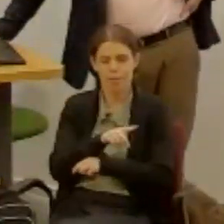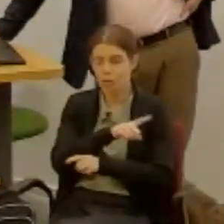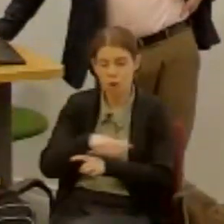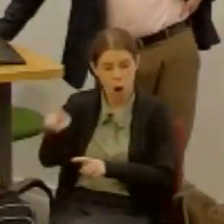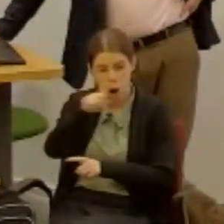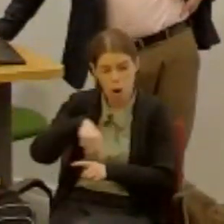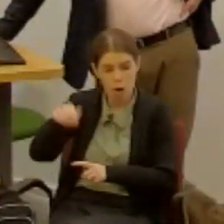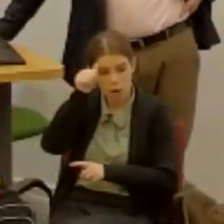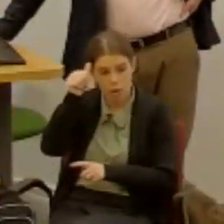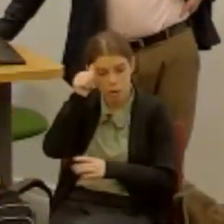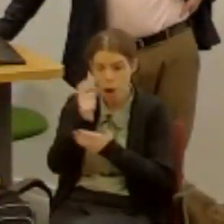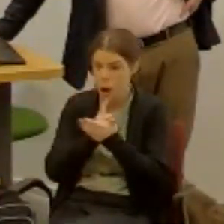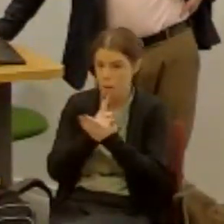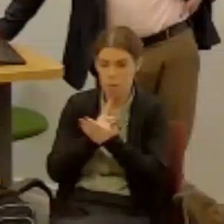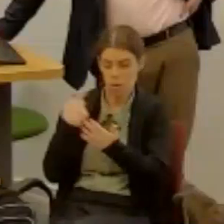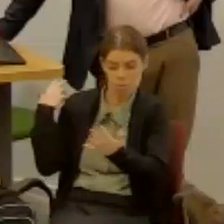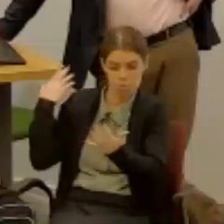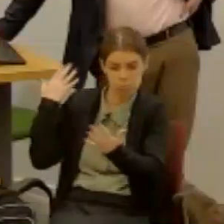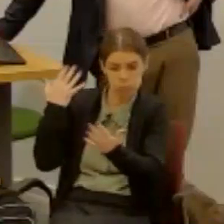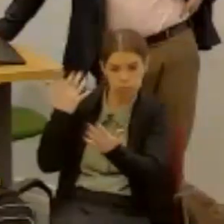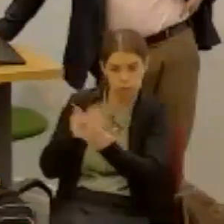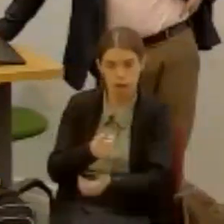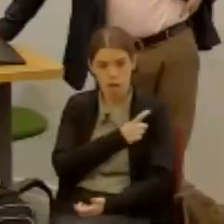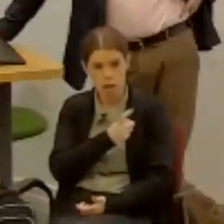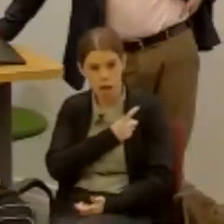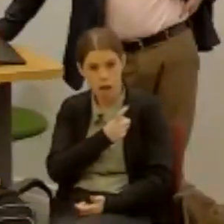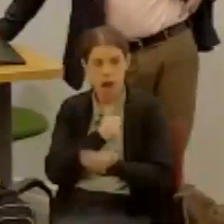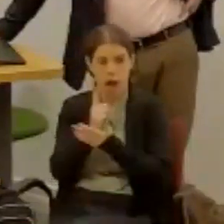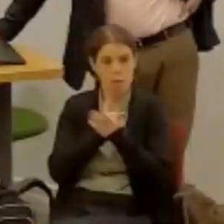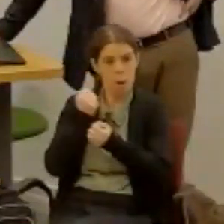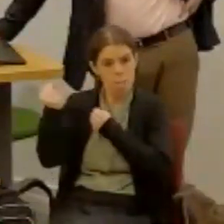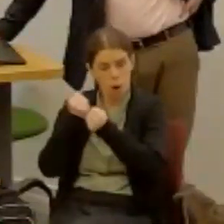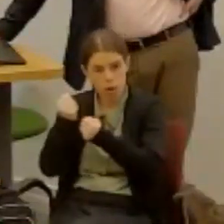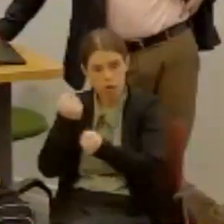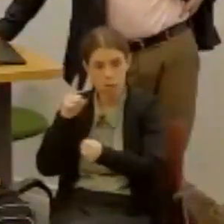for many, many years about the anxieties over boxing and what it might lead to in terms